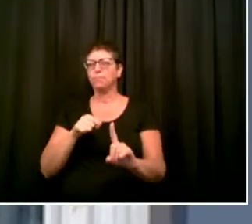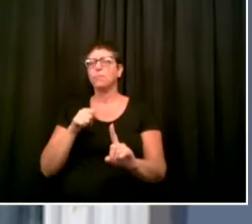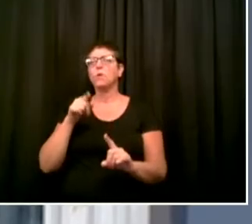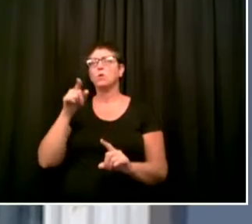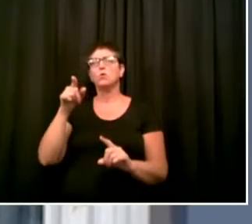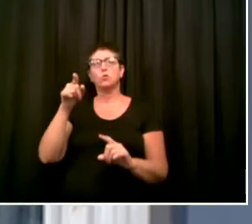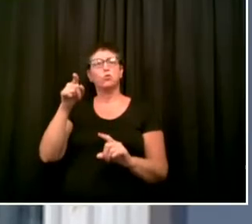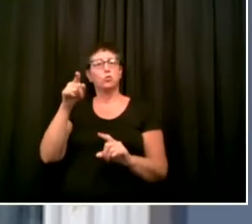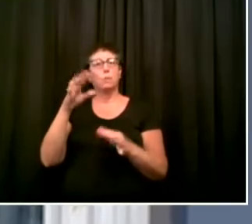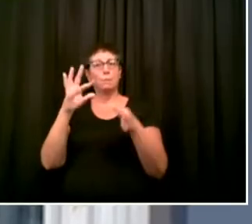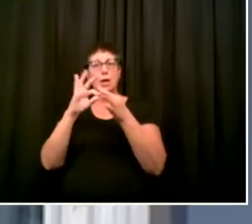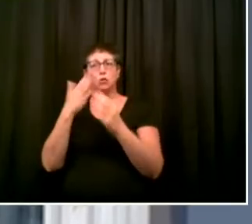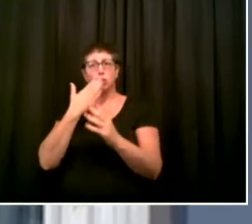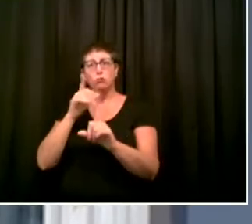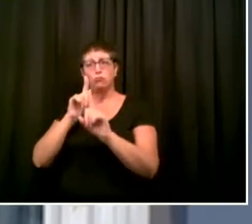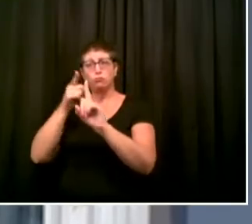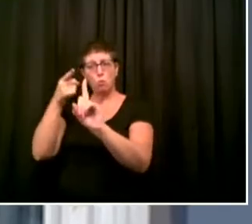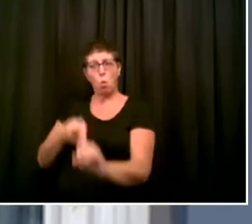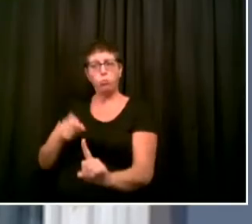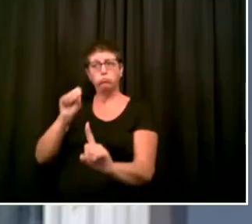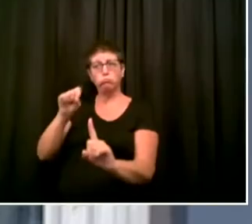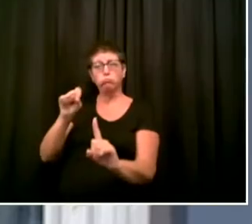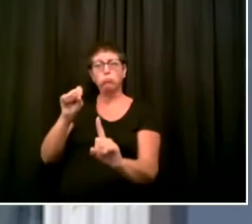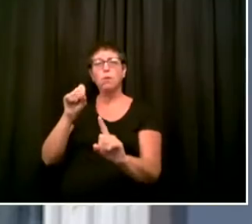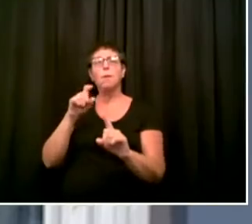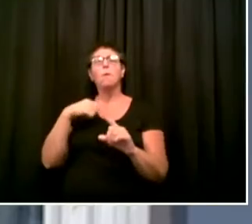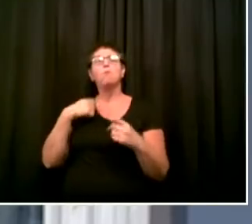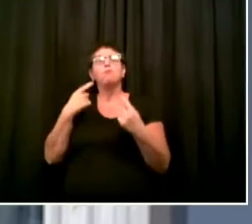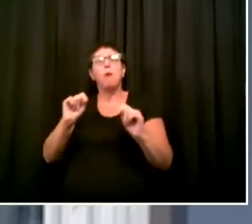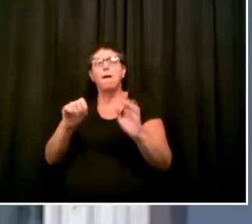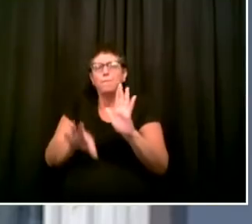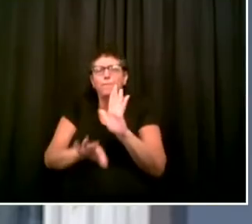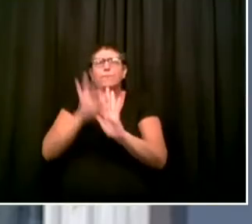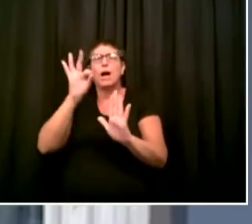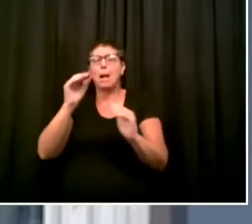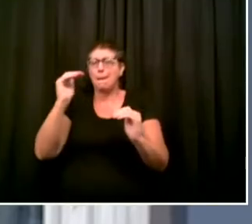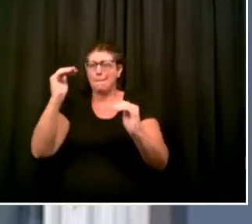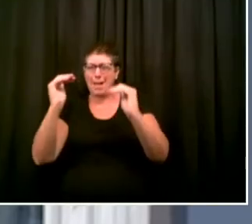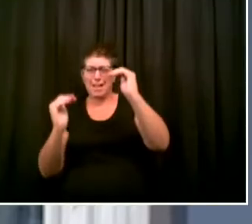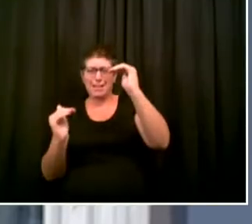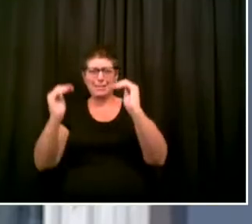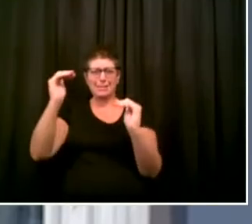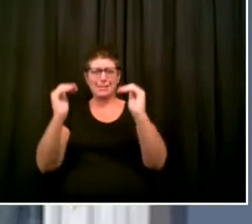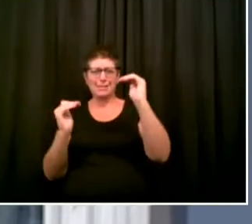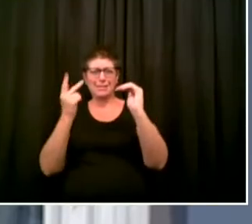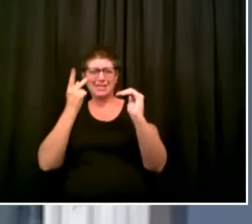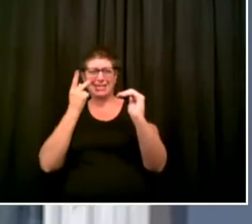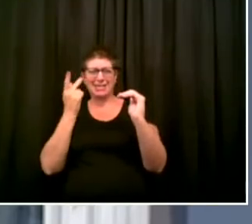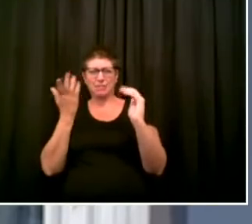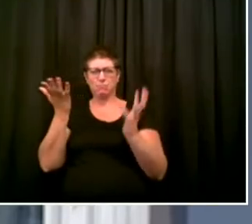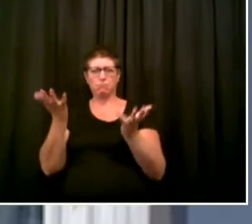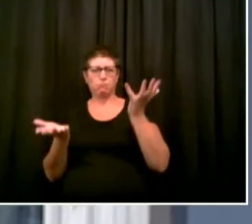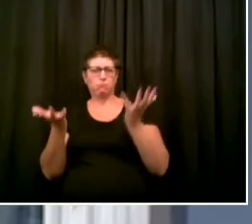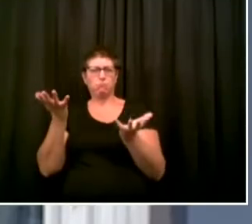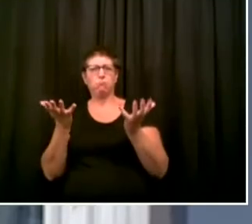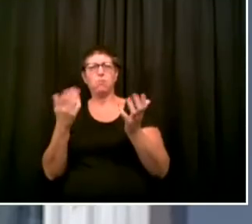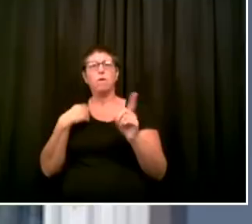GO AHEAD COMMISSIONER. REGARNDIG FALSE STATEMENTS